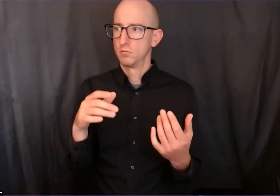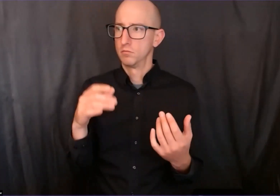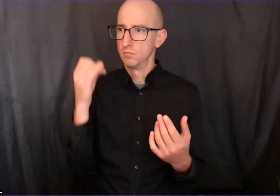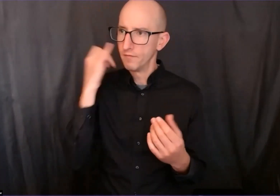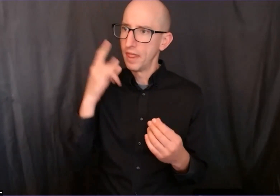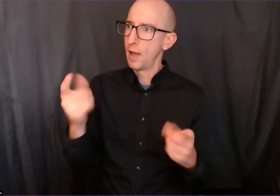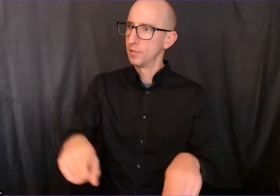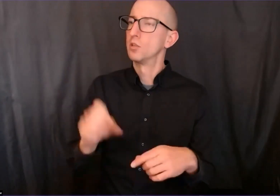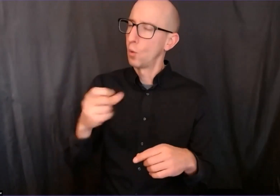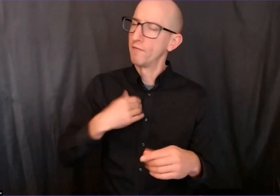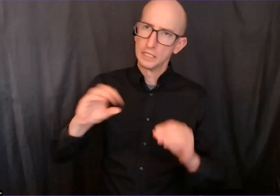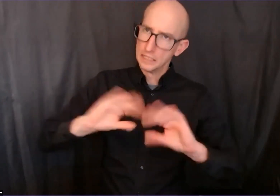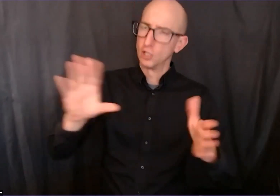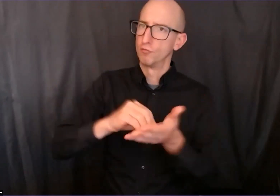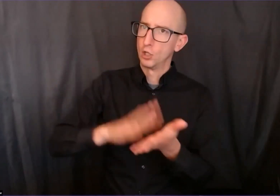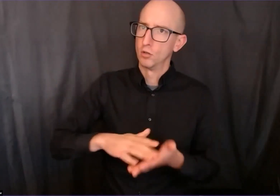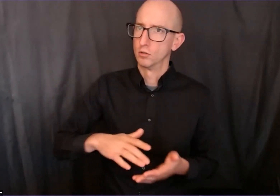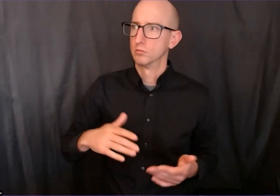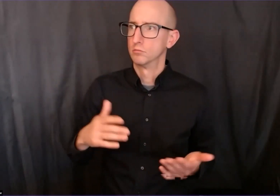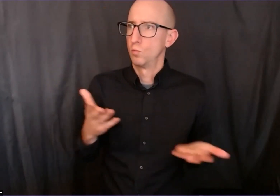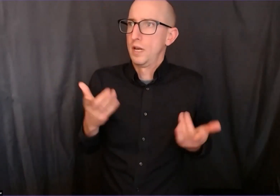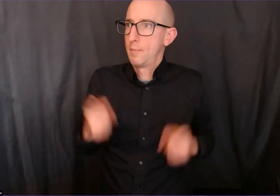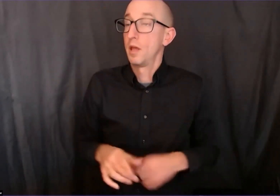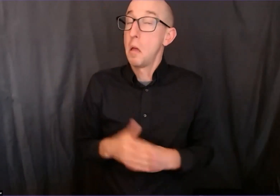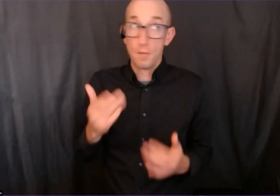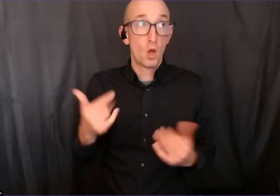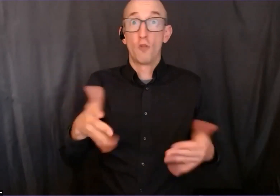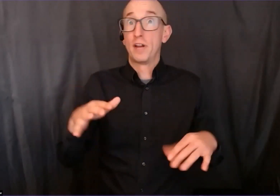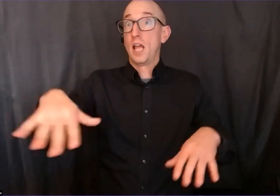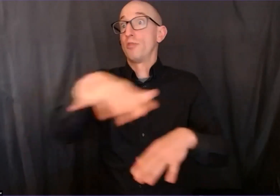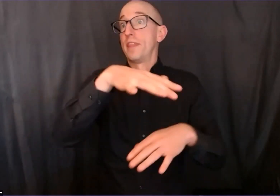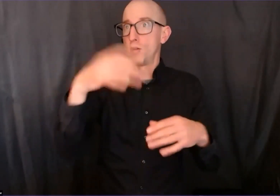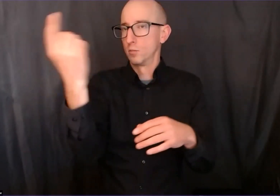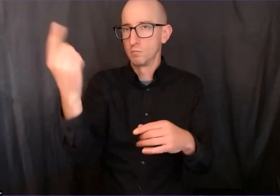responsive to community concerns. And we'd like to see that, as you'll see, before, during projects,